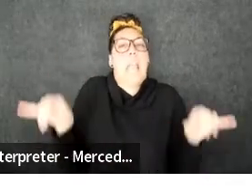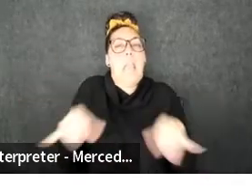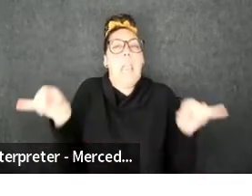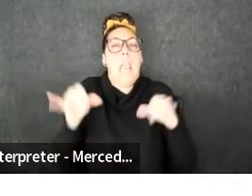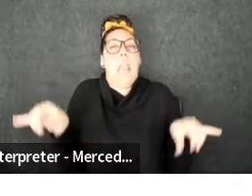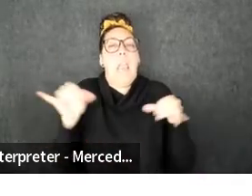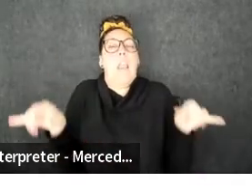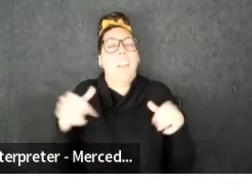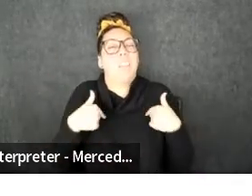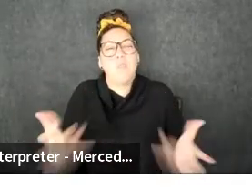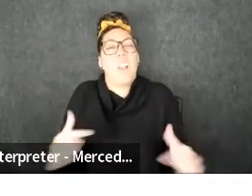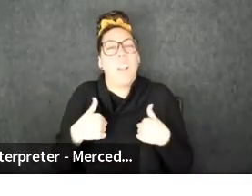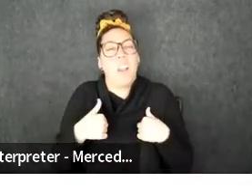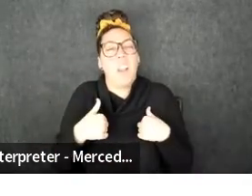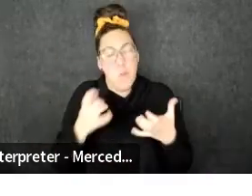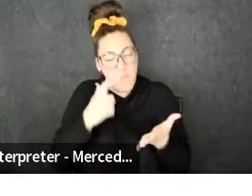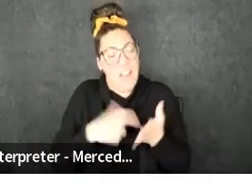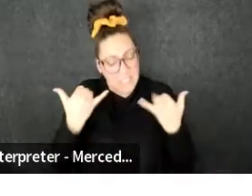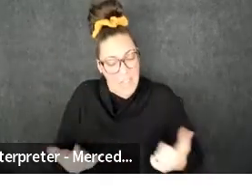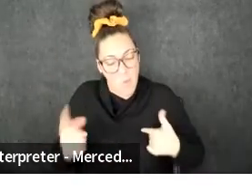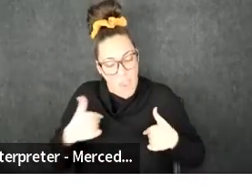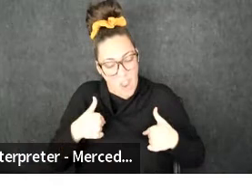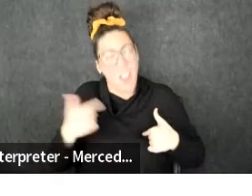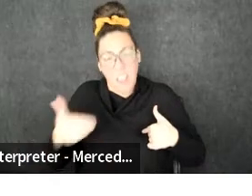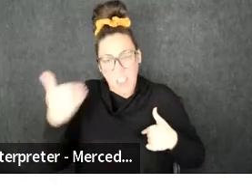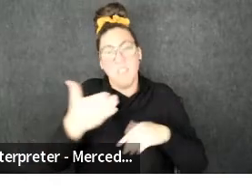So so recognizing where we're at so that we can move forward